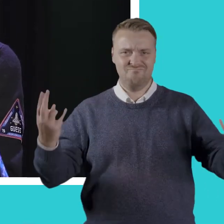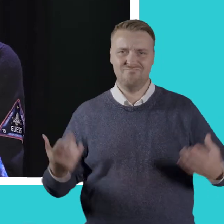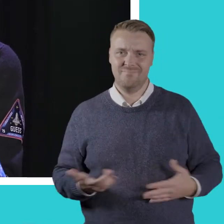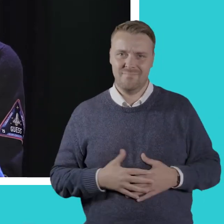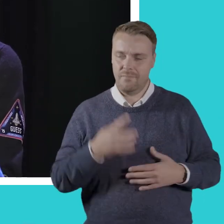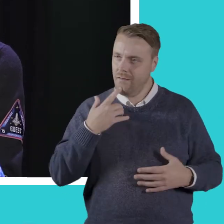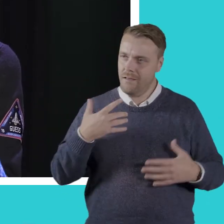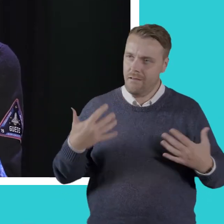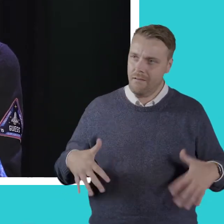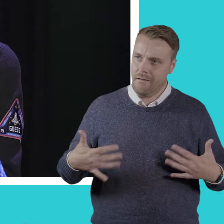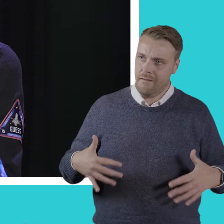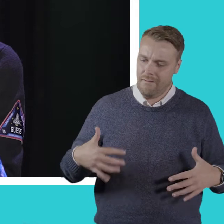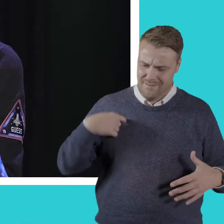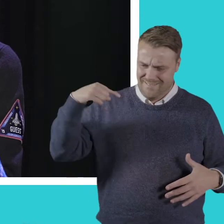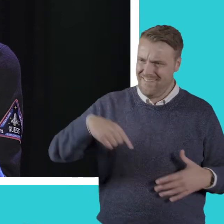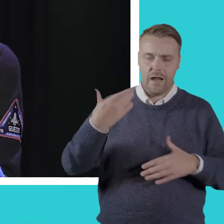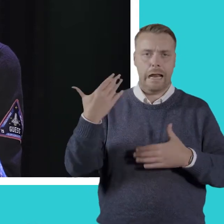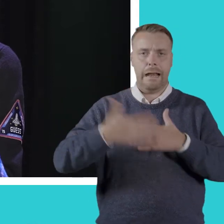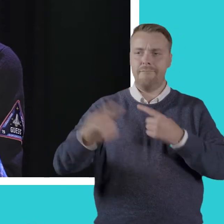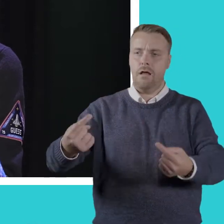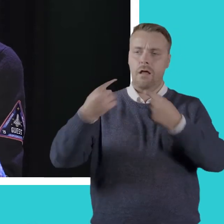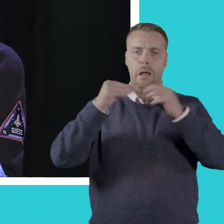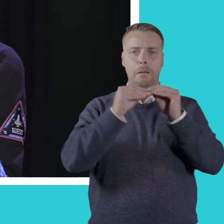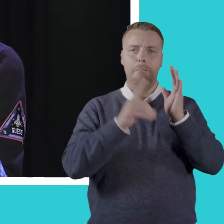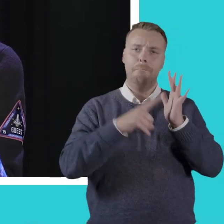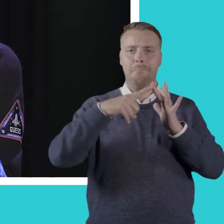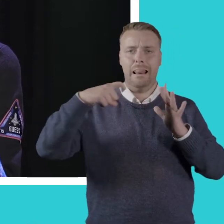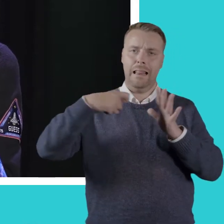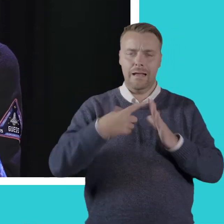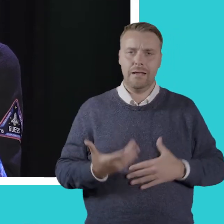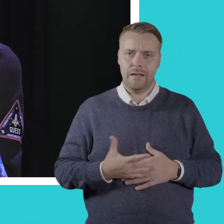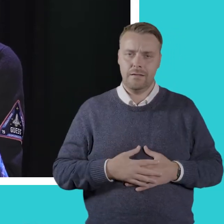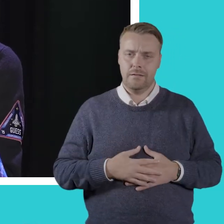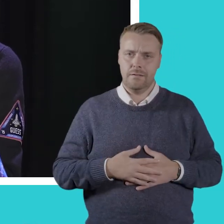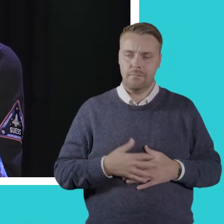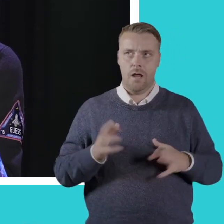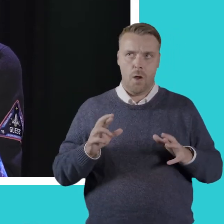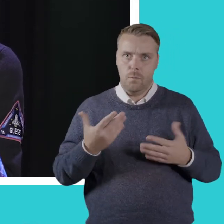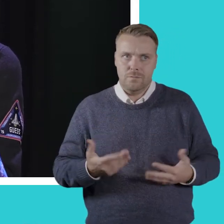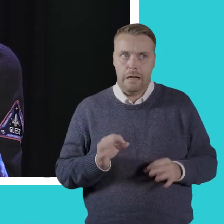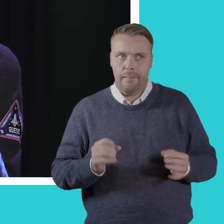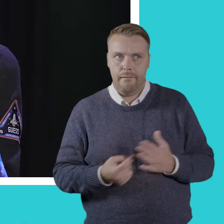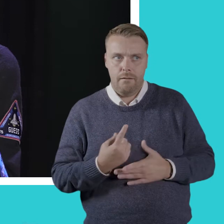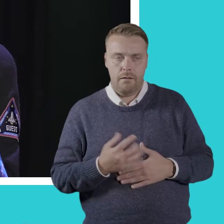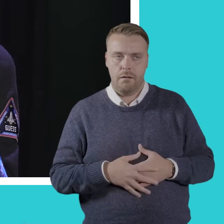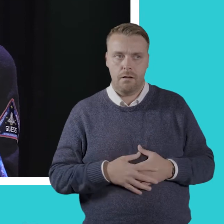I've never been called blick here once. Because I used to think to myself every day hopefully today I don't get called blick and I actually had like I used to count oh it's been three days